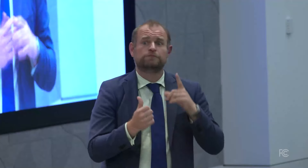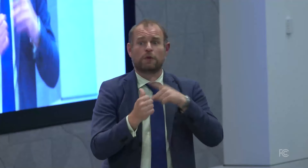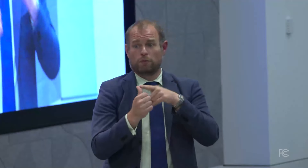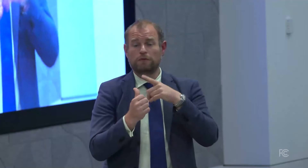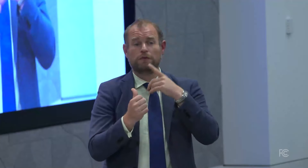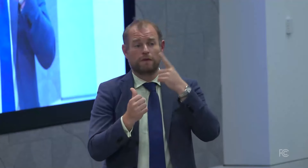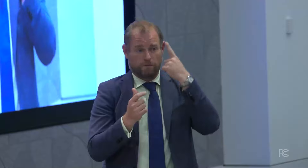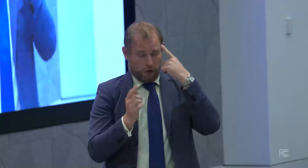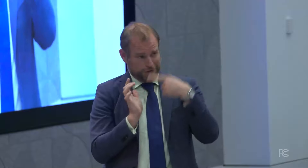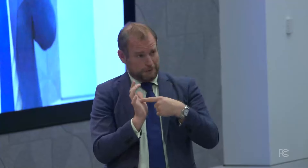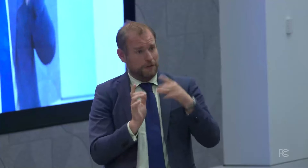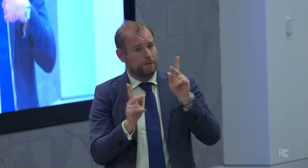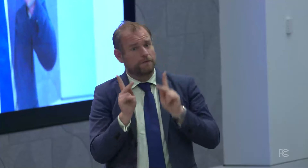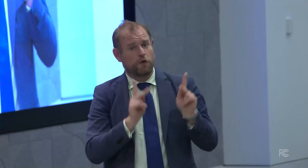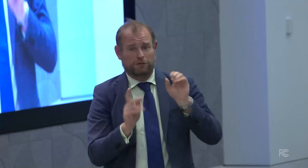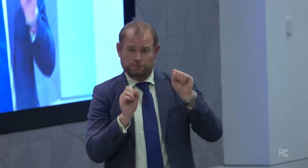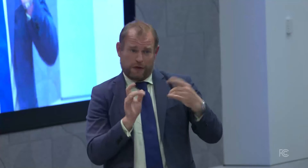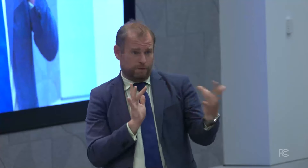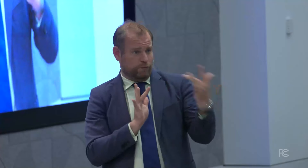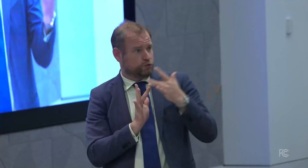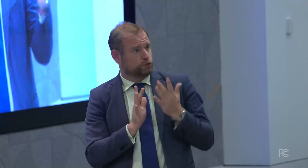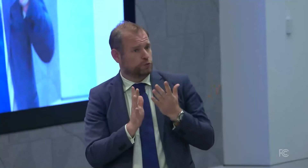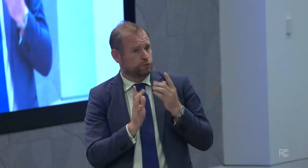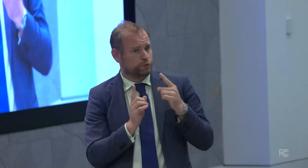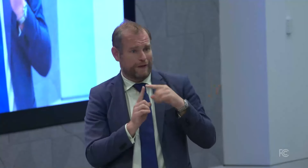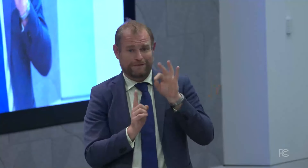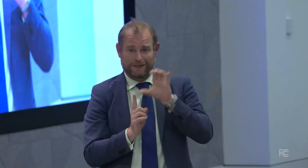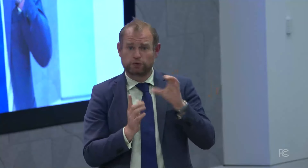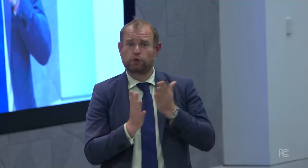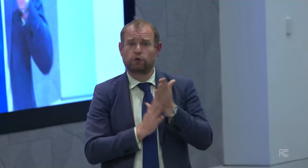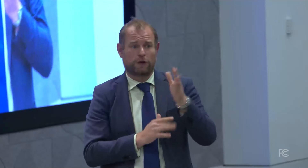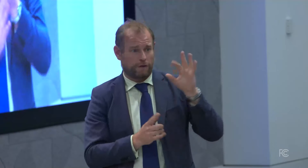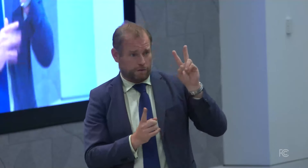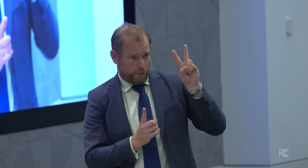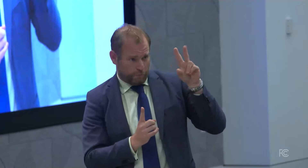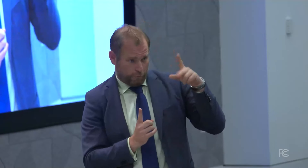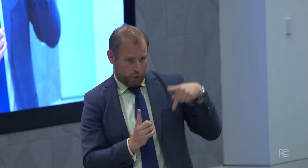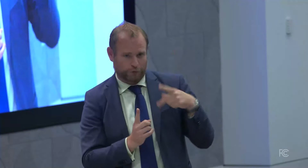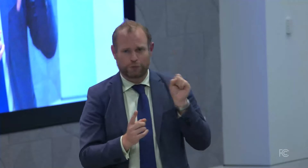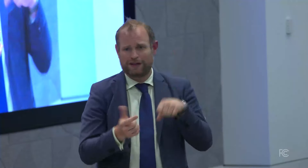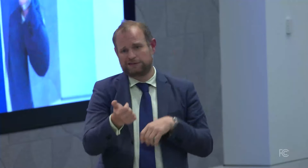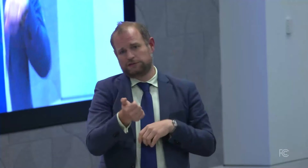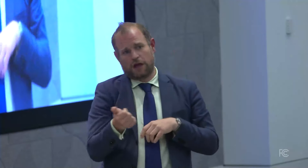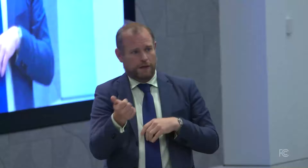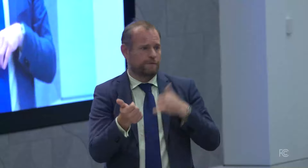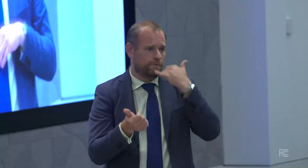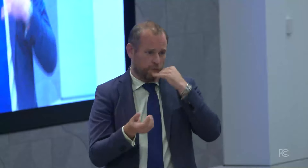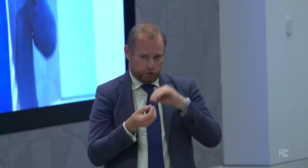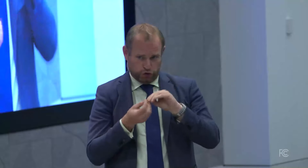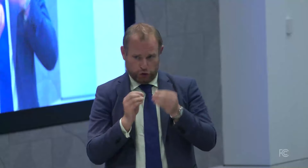COMMUNICATION IS. AND AS WE'VE MENTIONED BEFORE, WE HAVE A LOT OF DIFFERENT MODES OF COMMUNICATION.